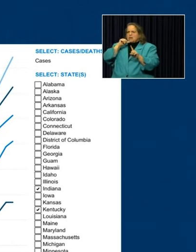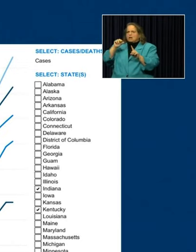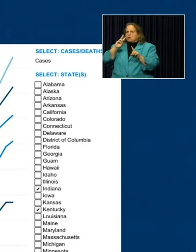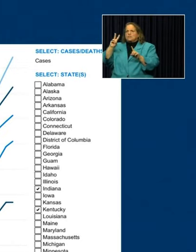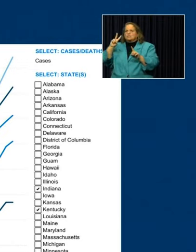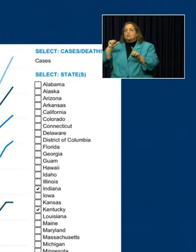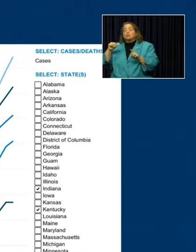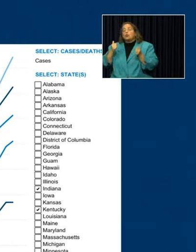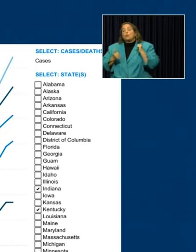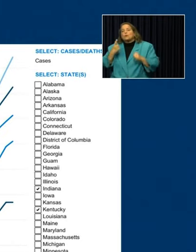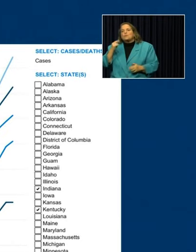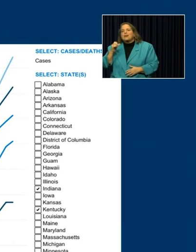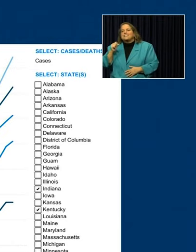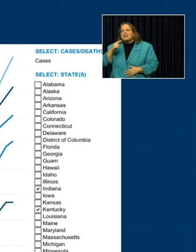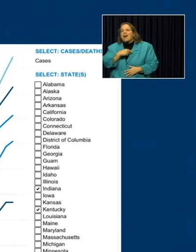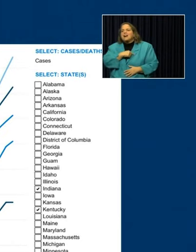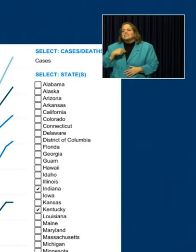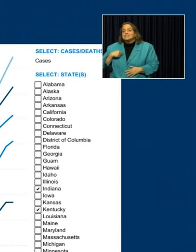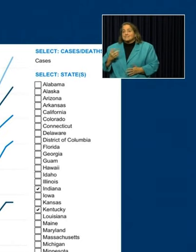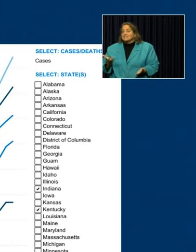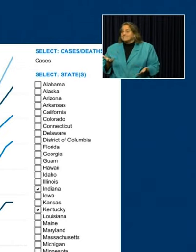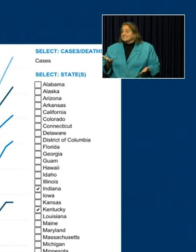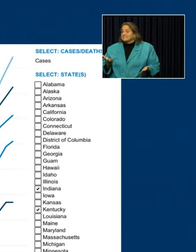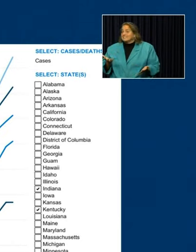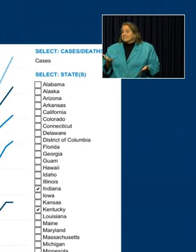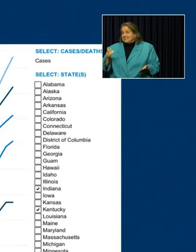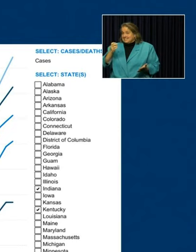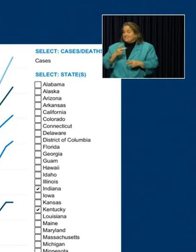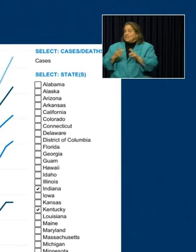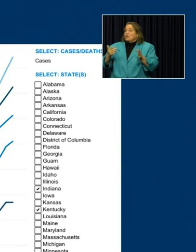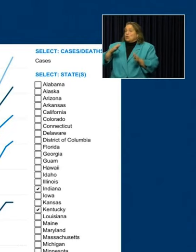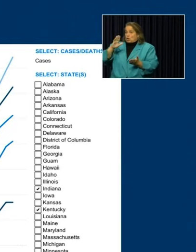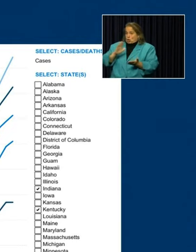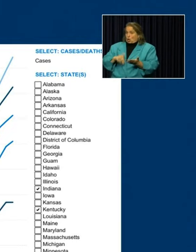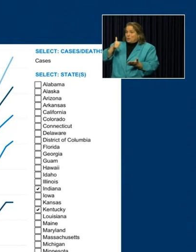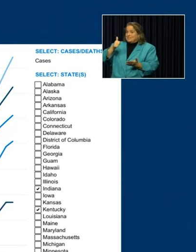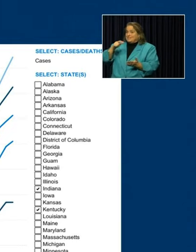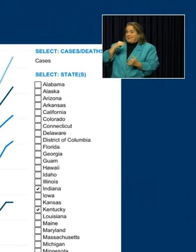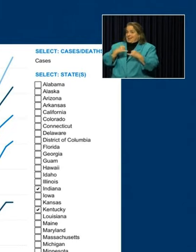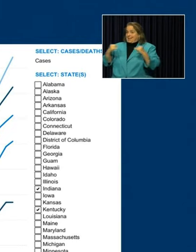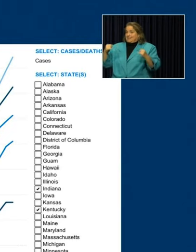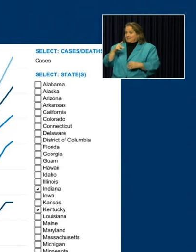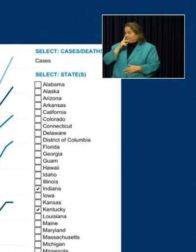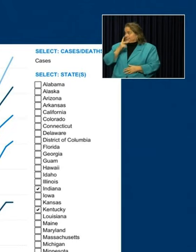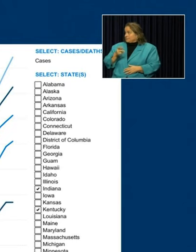ANOTHER EXAMPLE OF HOW YOUR WORK